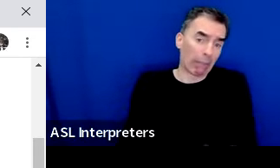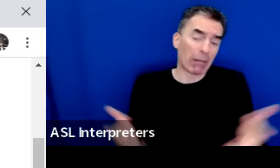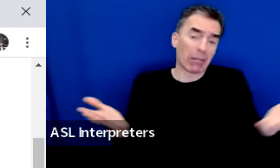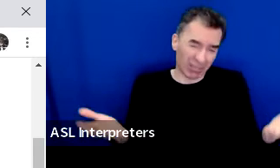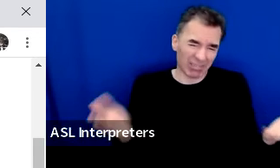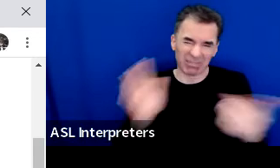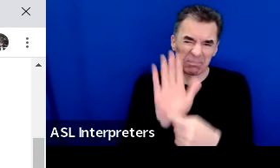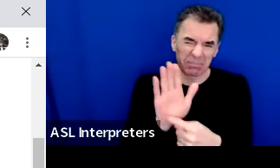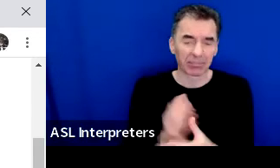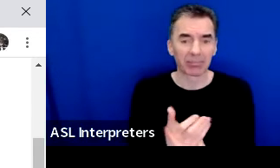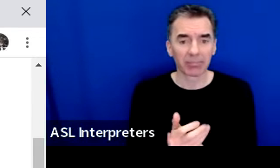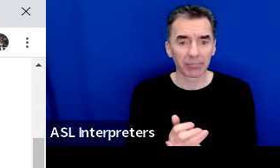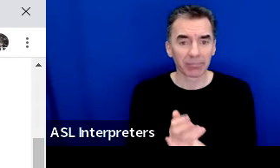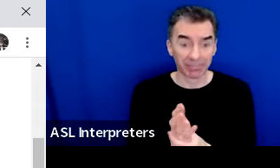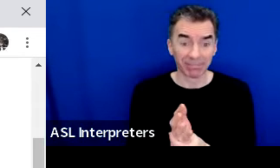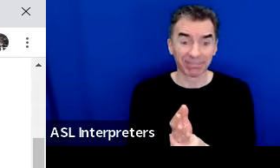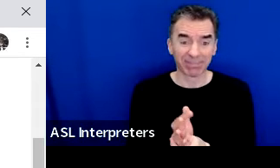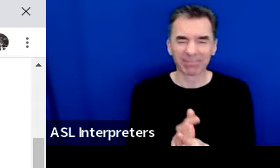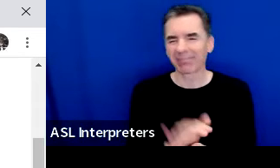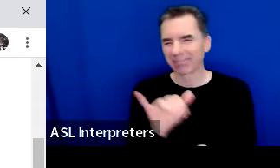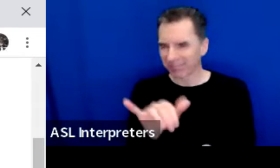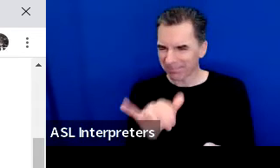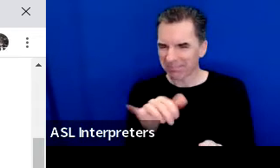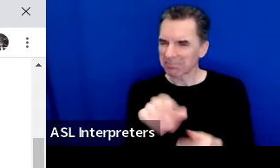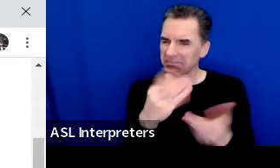So it kind of looks like this and you'll notice that you know they have to choose.